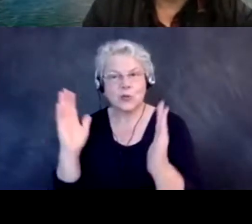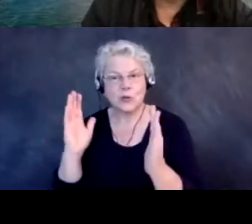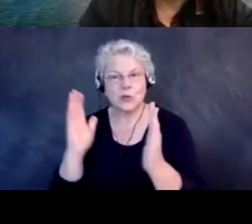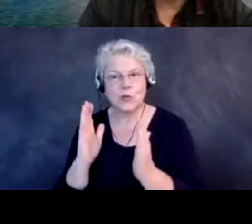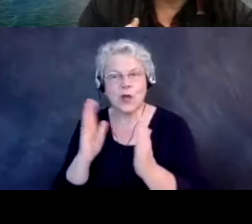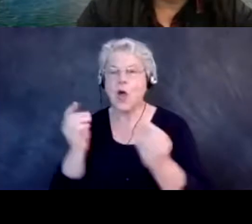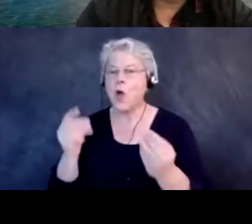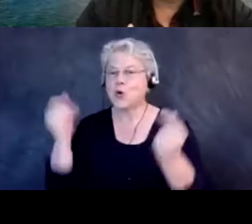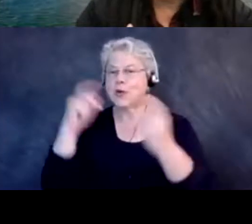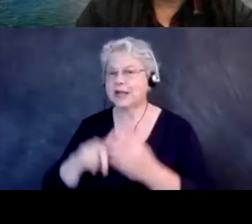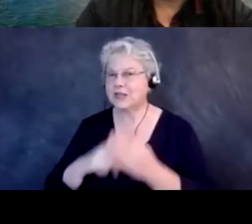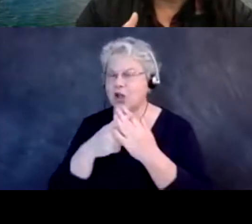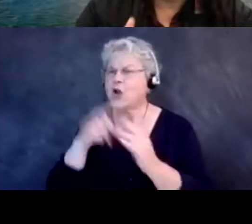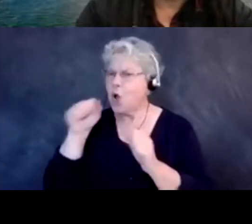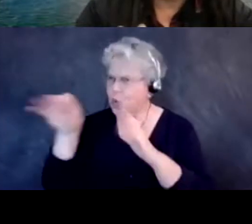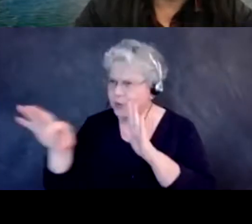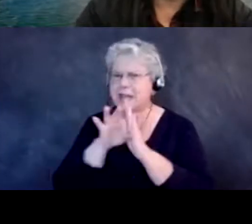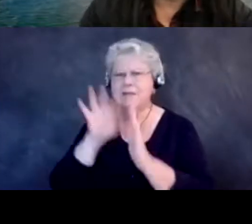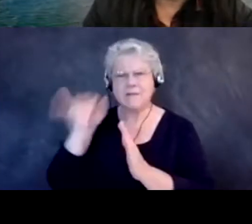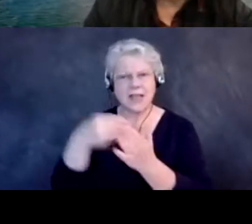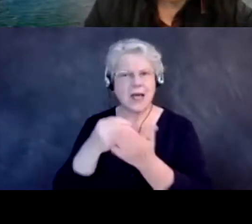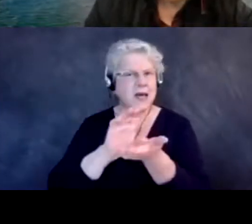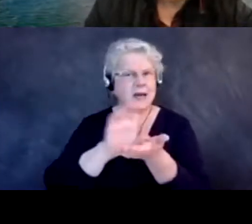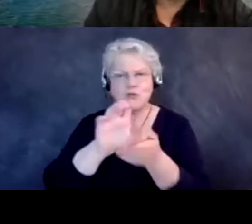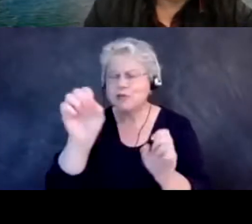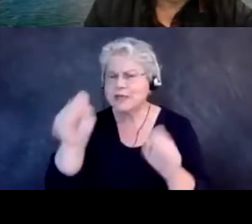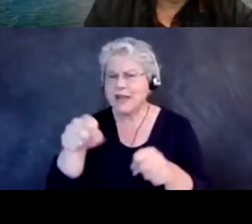We can get ten thousand dollars. That's not a challenge. But then when you get through the